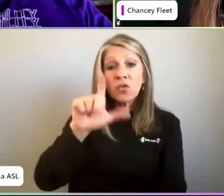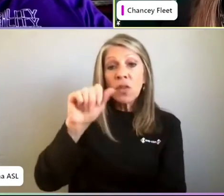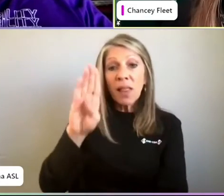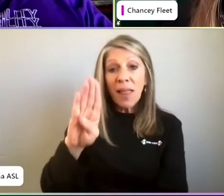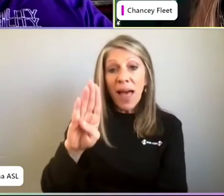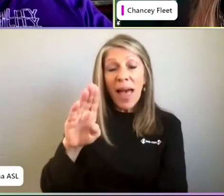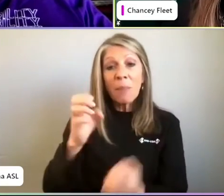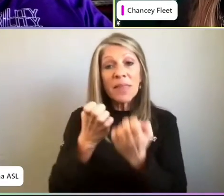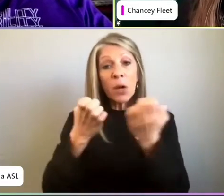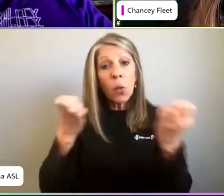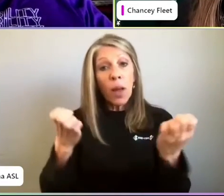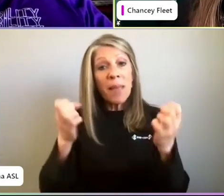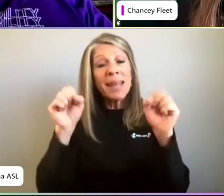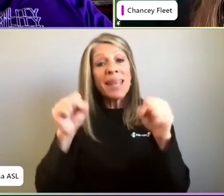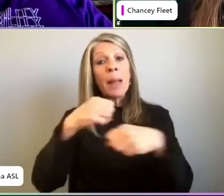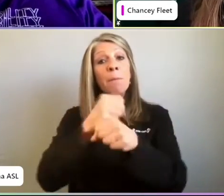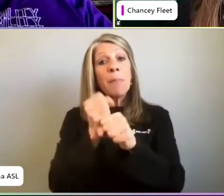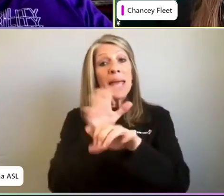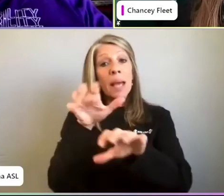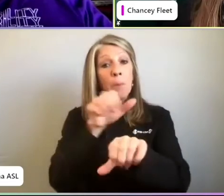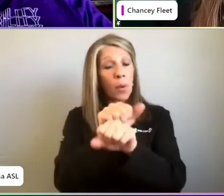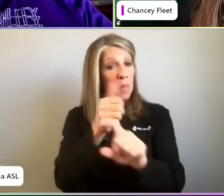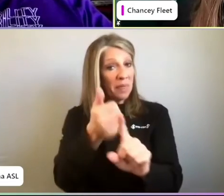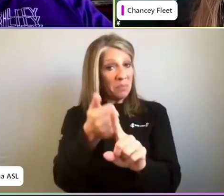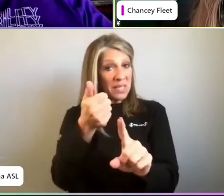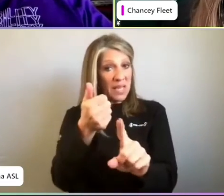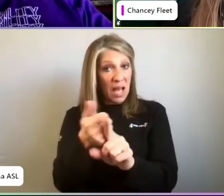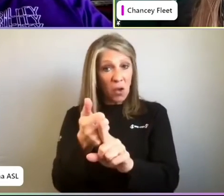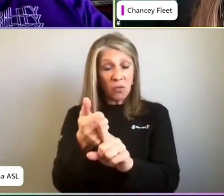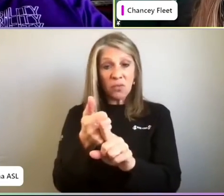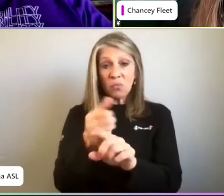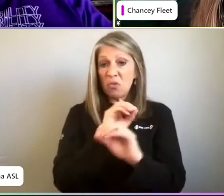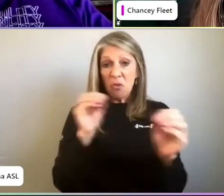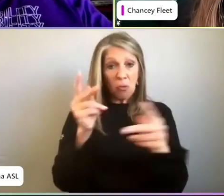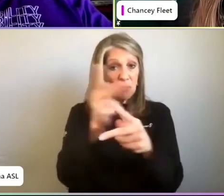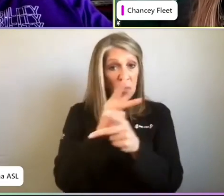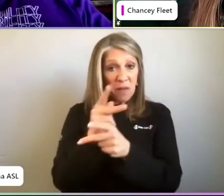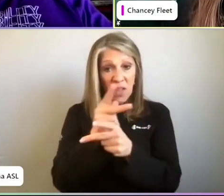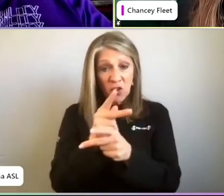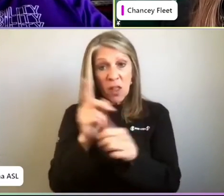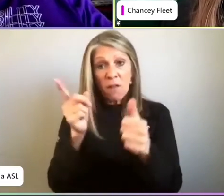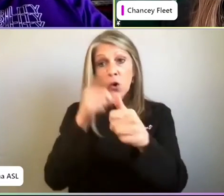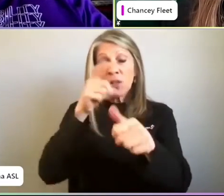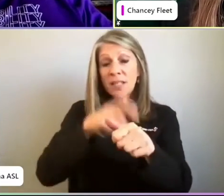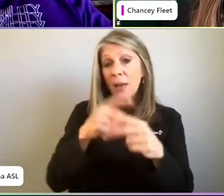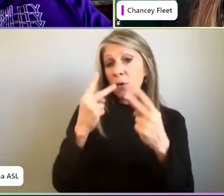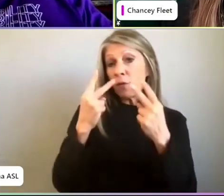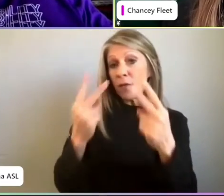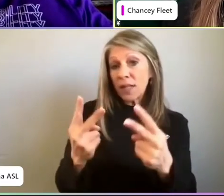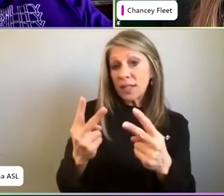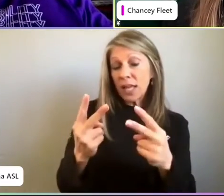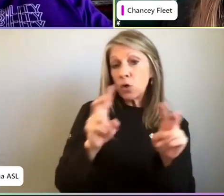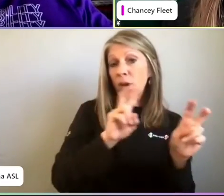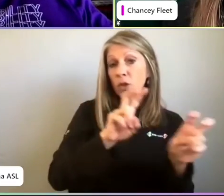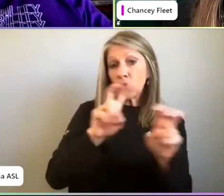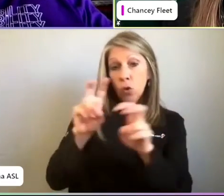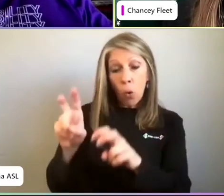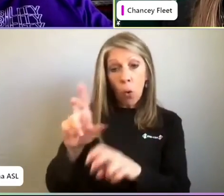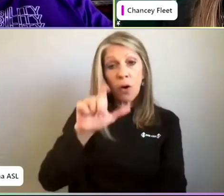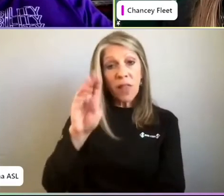[Chancey Fleet] We are open six days a week by appointment, and folks that have had an appointment and been oriented in the lab and equipment can subsequently make